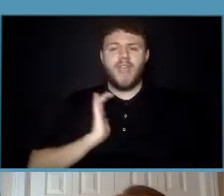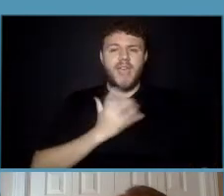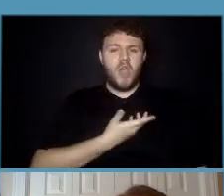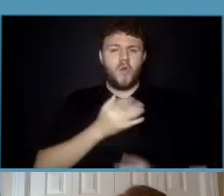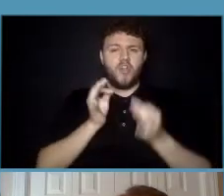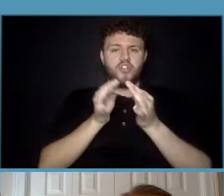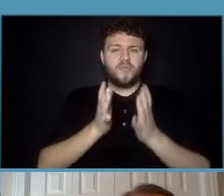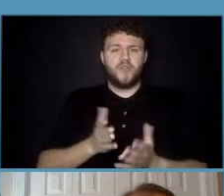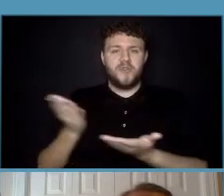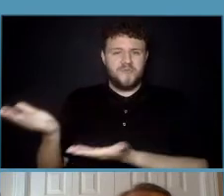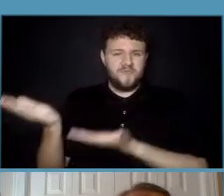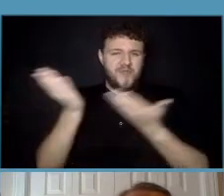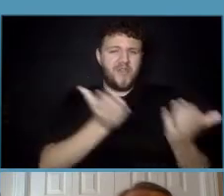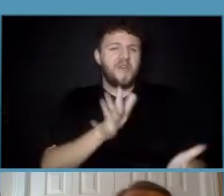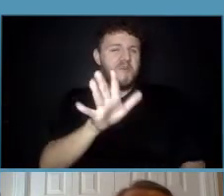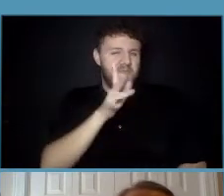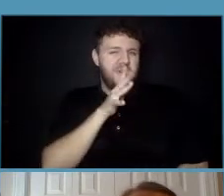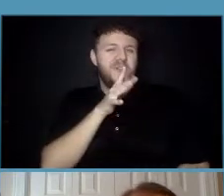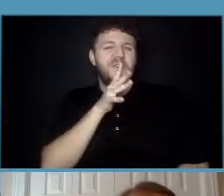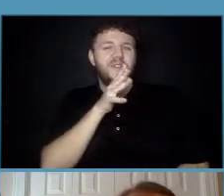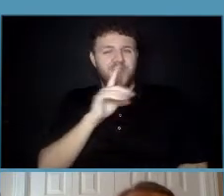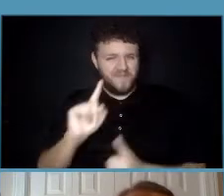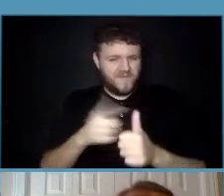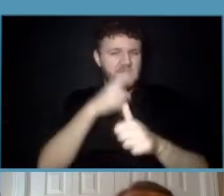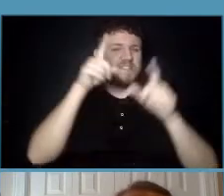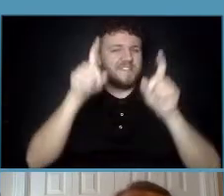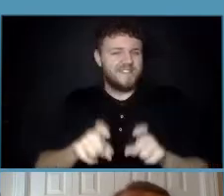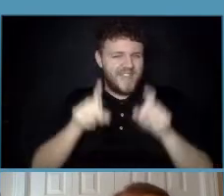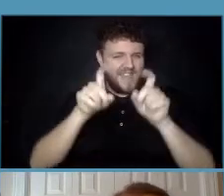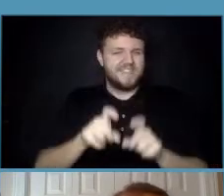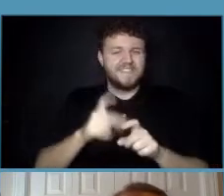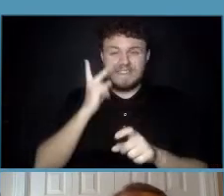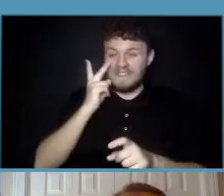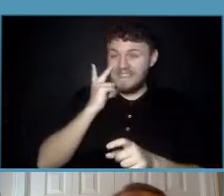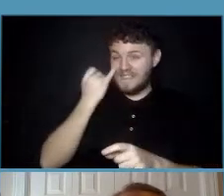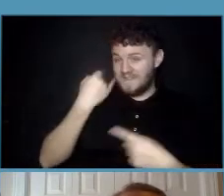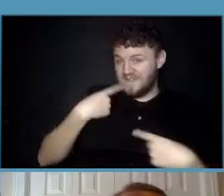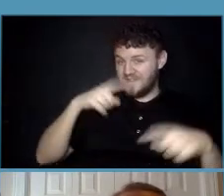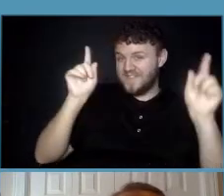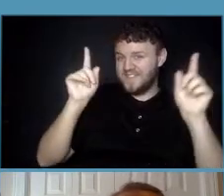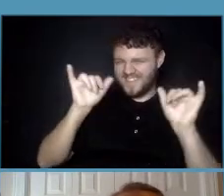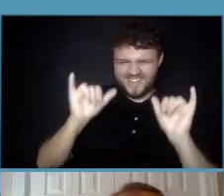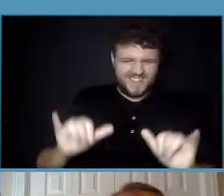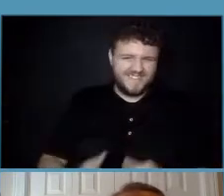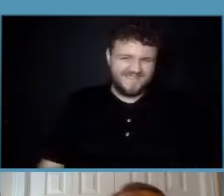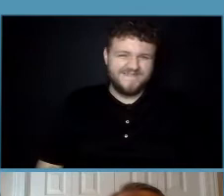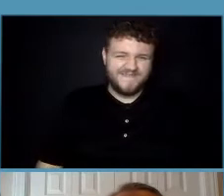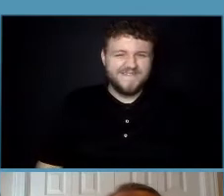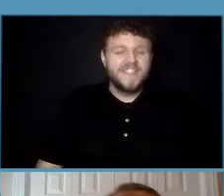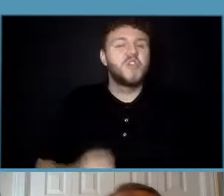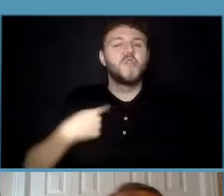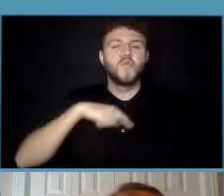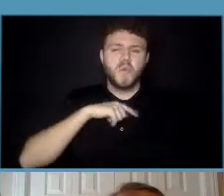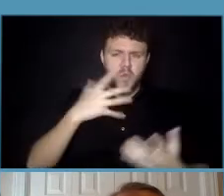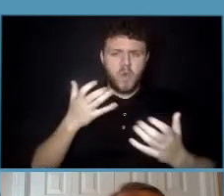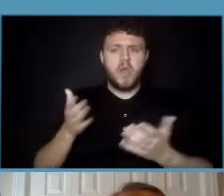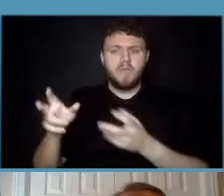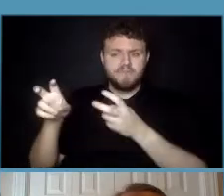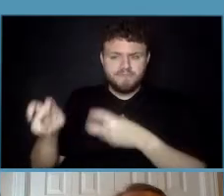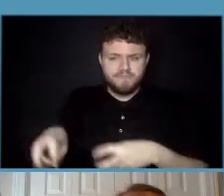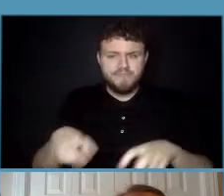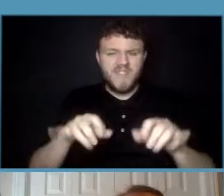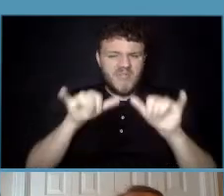mother in to first test run the tour. And so that was something that we want to move towards